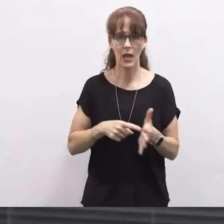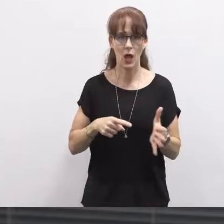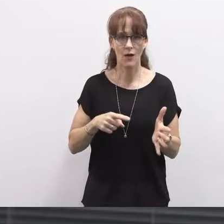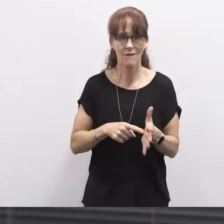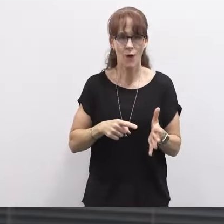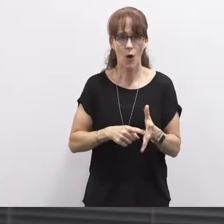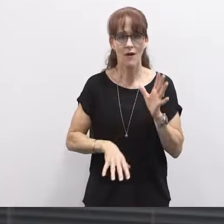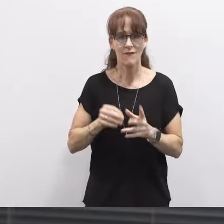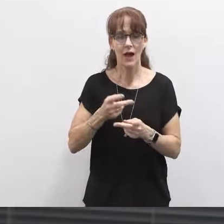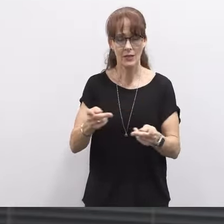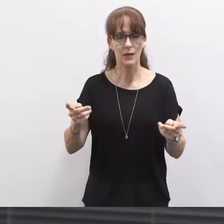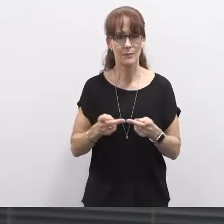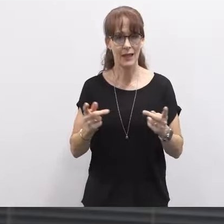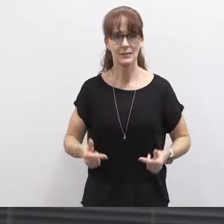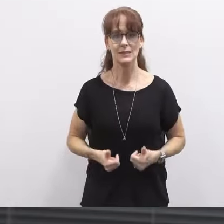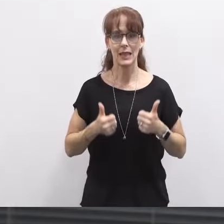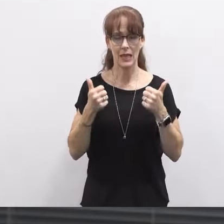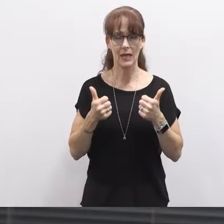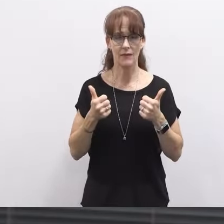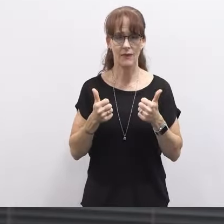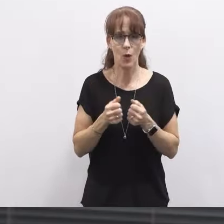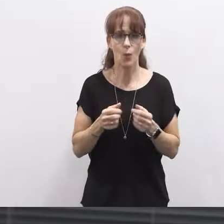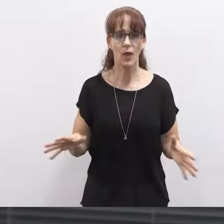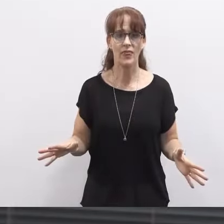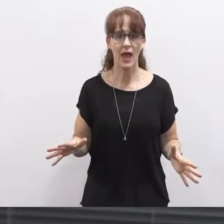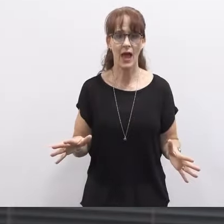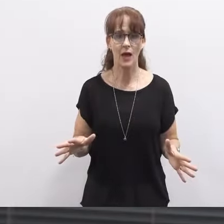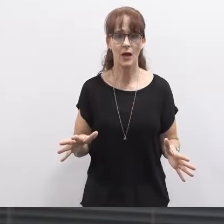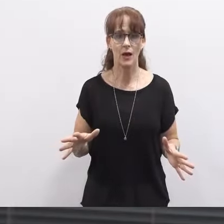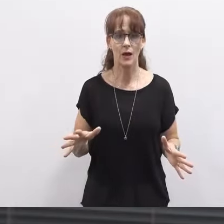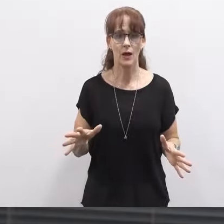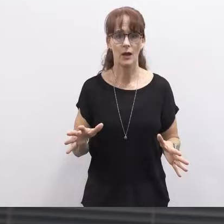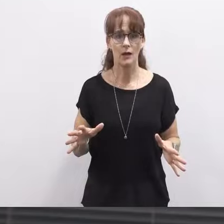or find a place to live without a living wage.